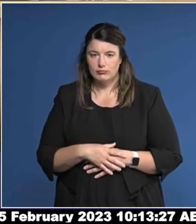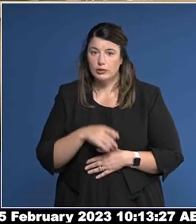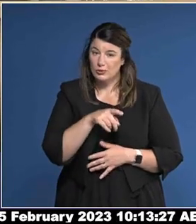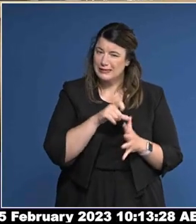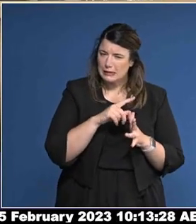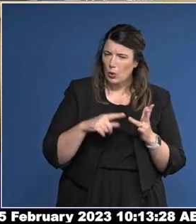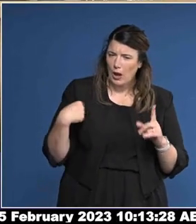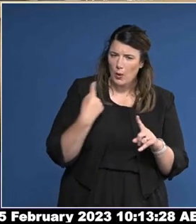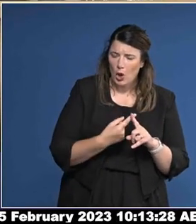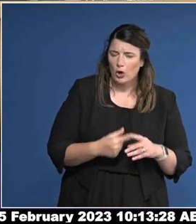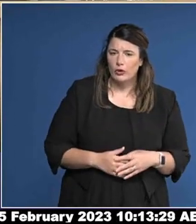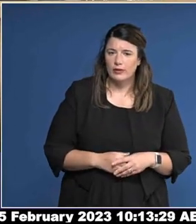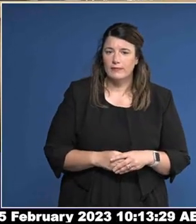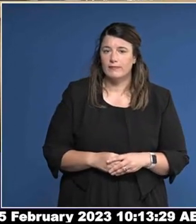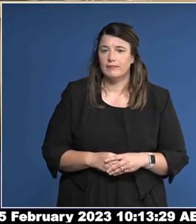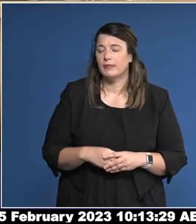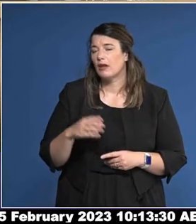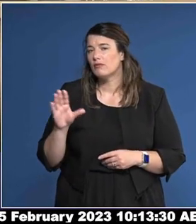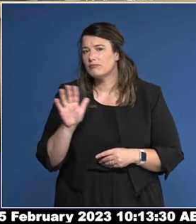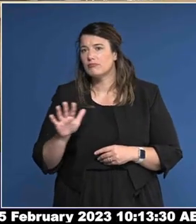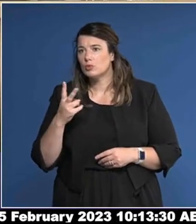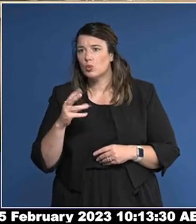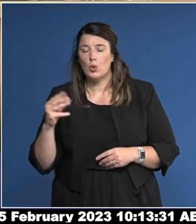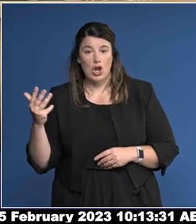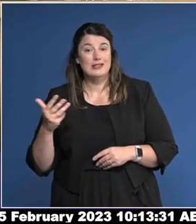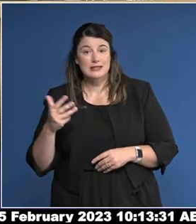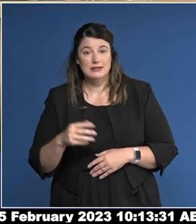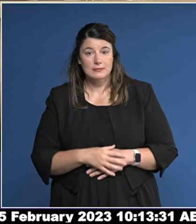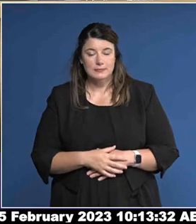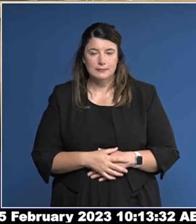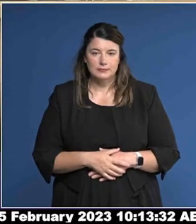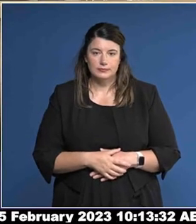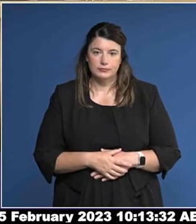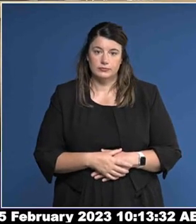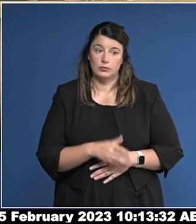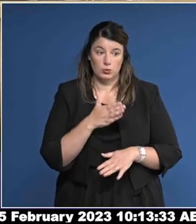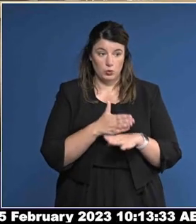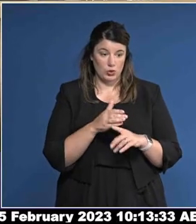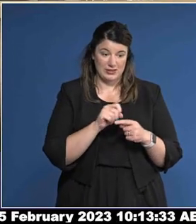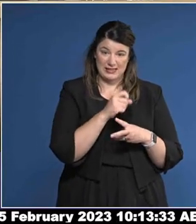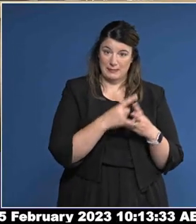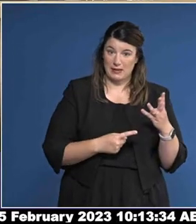Since 2019. MS EASTMAN: And how long have you worked in the disability sector before taking on that role?